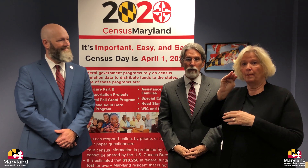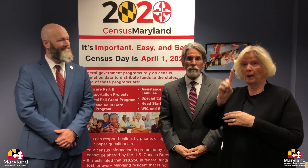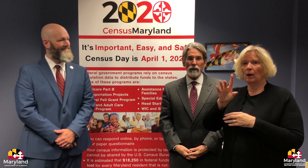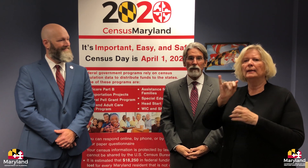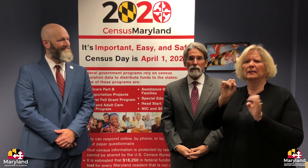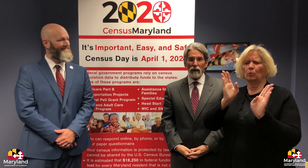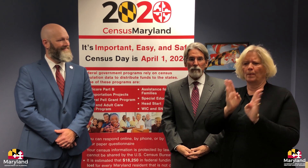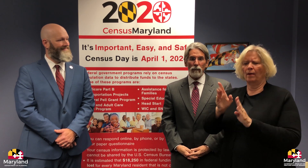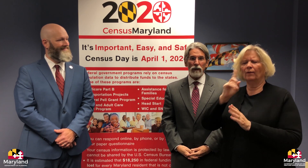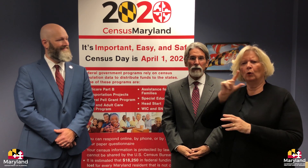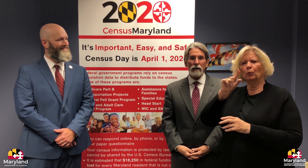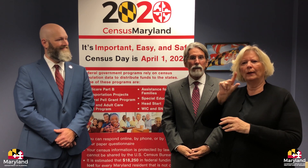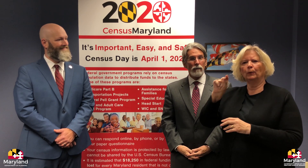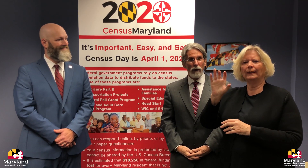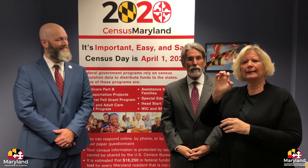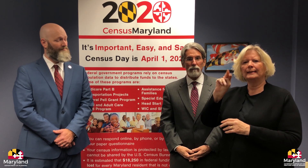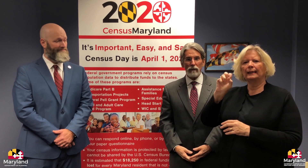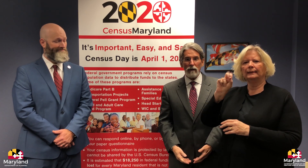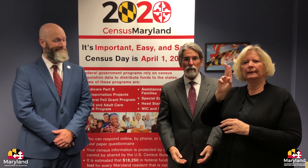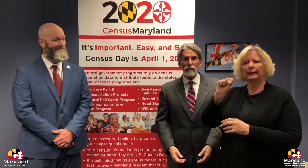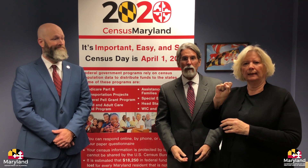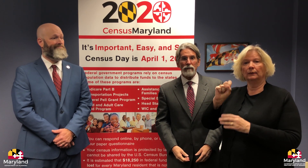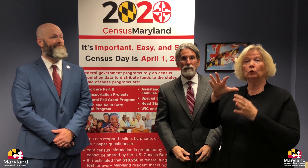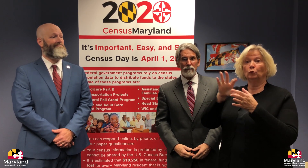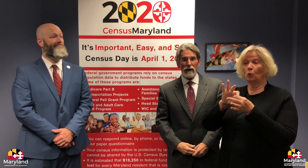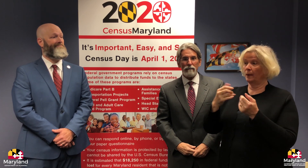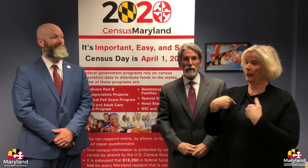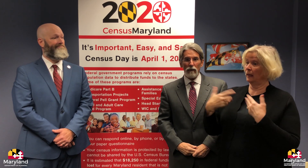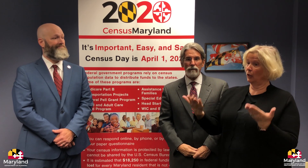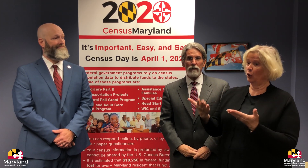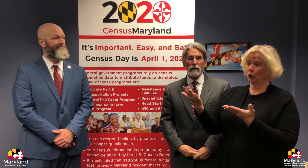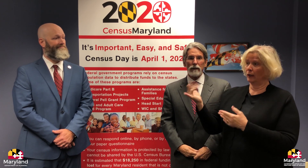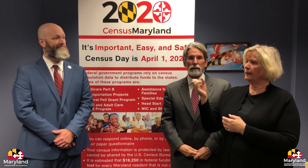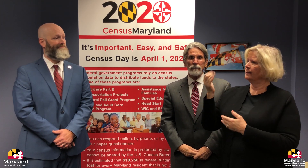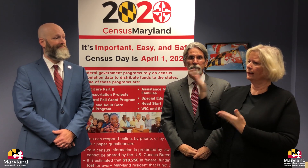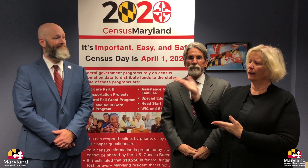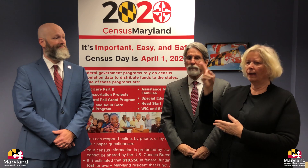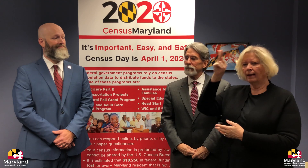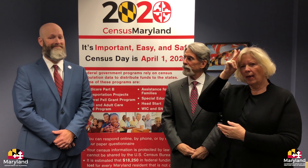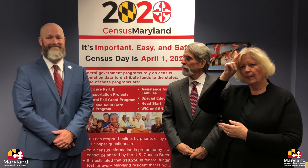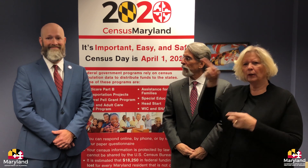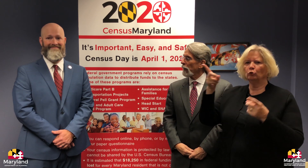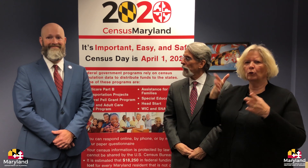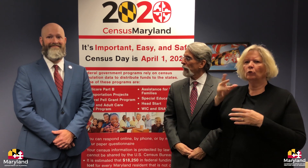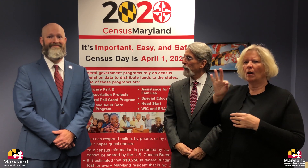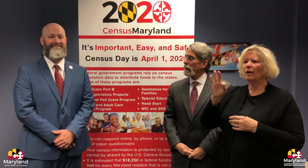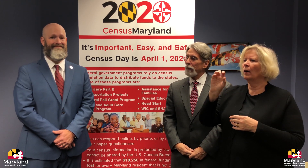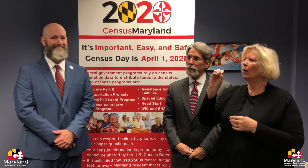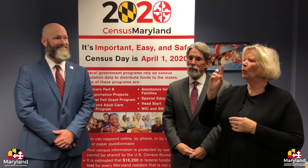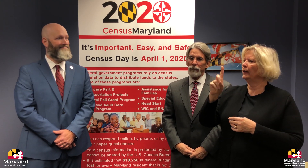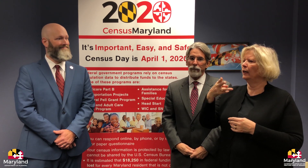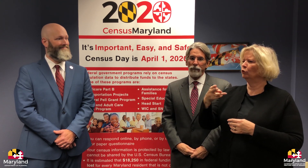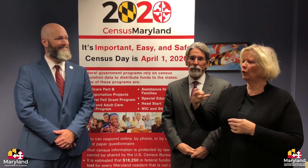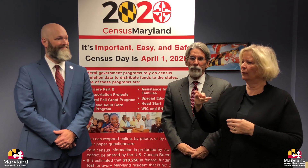Joining me is Kelby Brick, Director of the Governor’s Office of Deaf and Hard of Hearing.